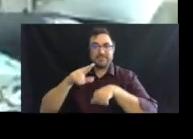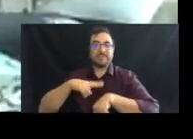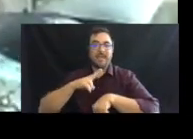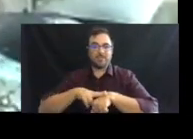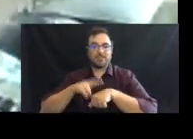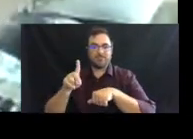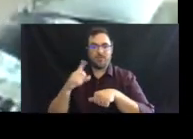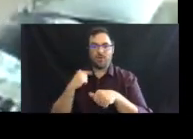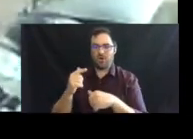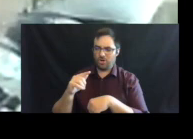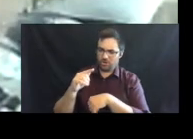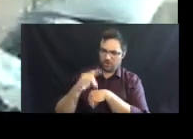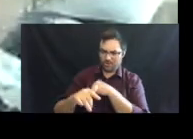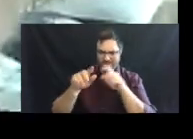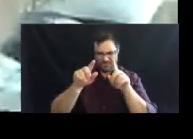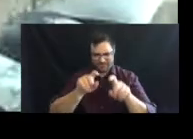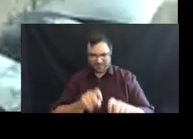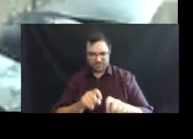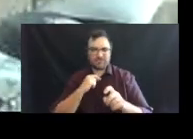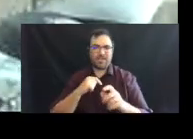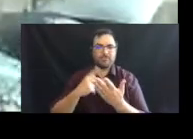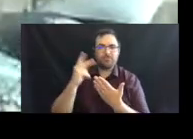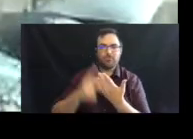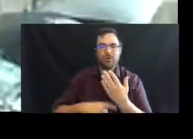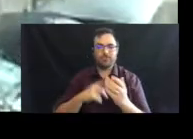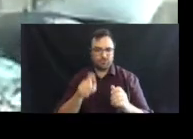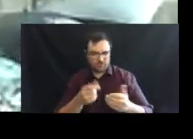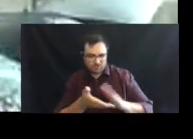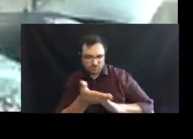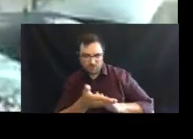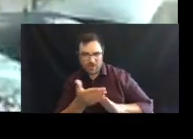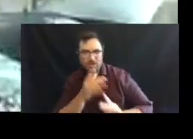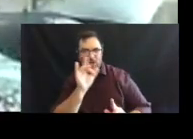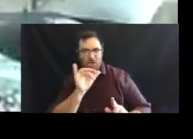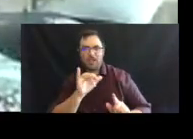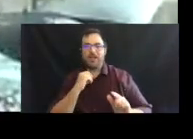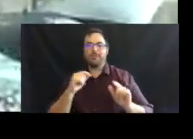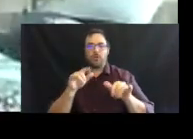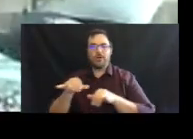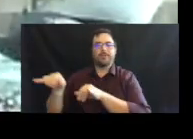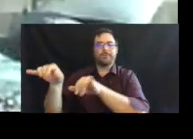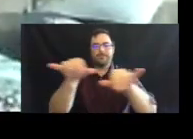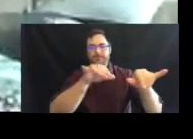hearing detection and intervention programs should operate and what our benchmark measures of success